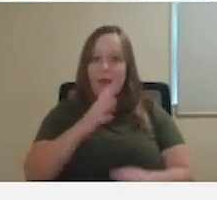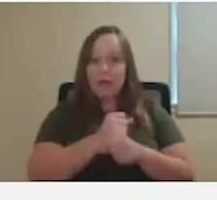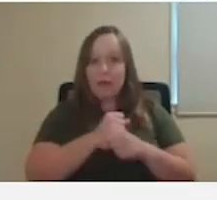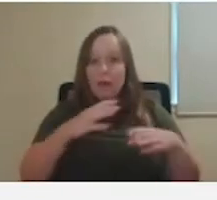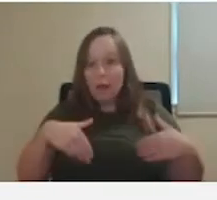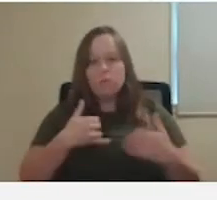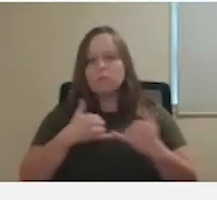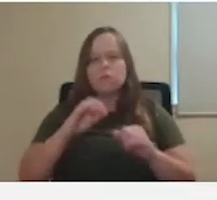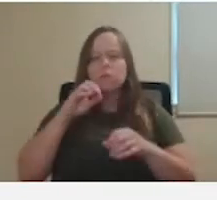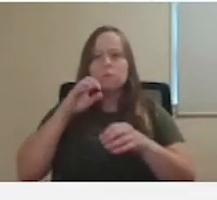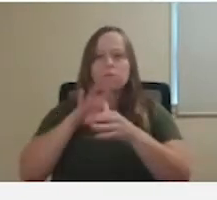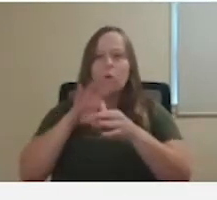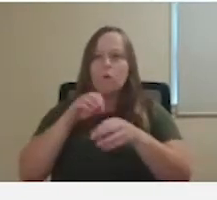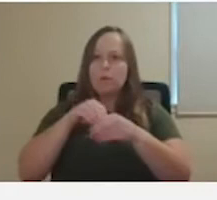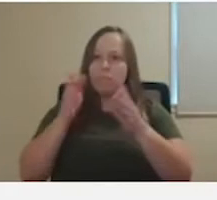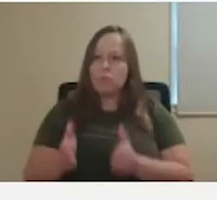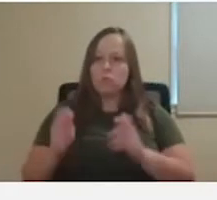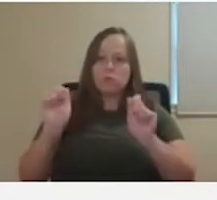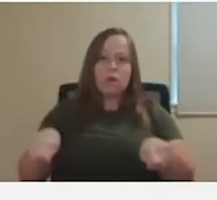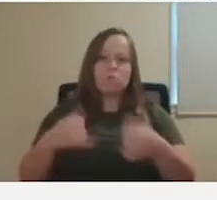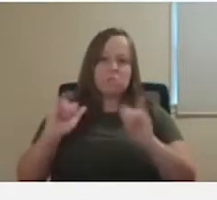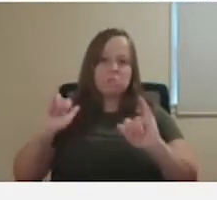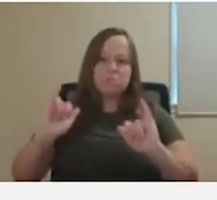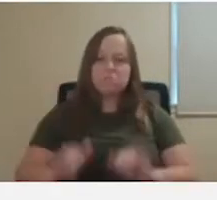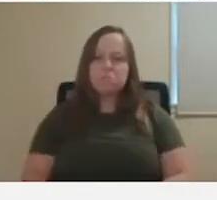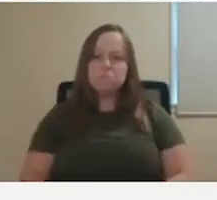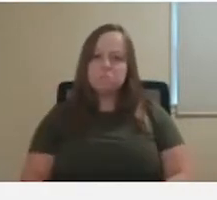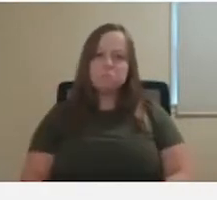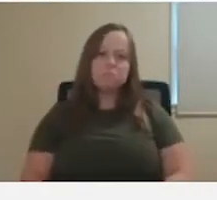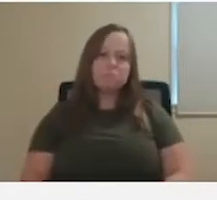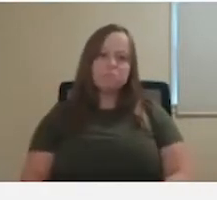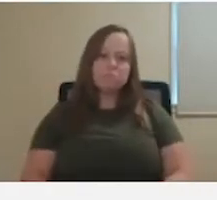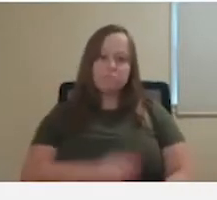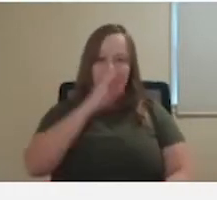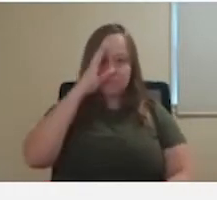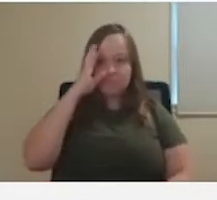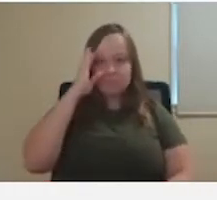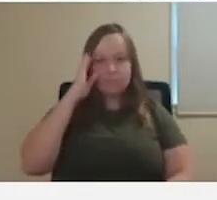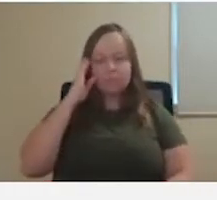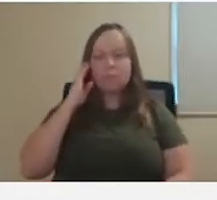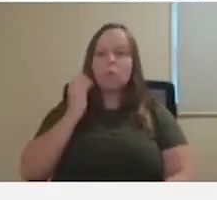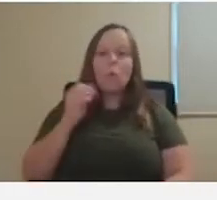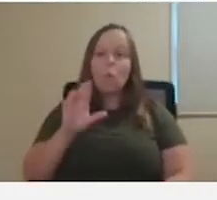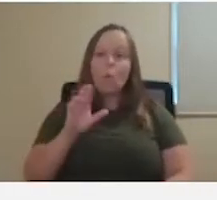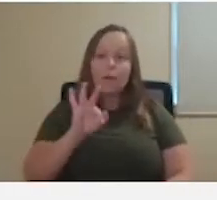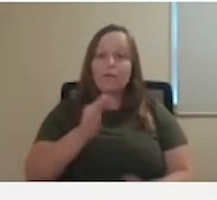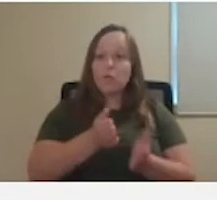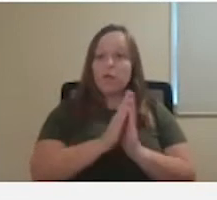you can still go and vote in person. Or if you requested an absentee ballot